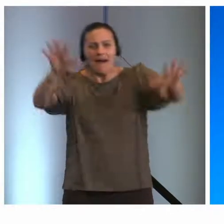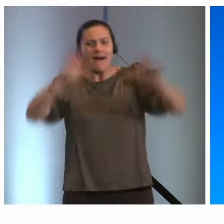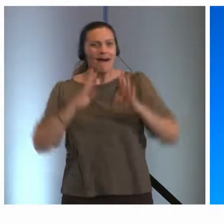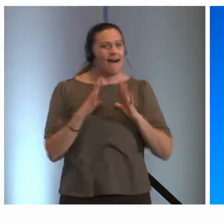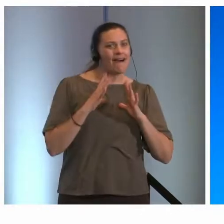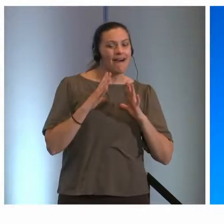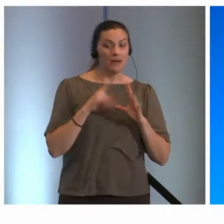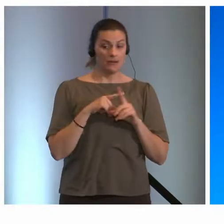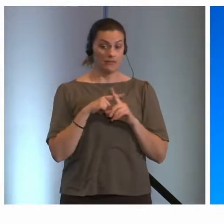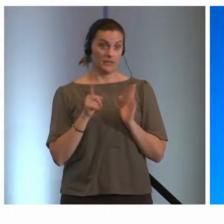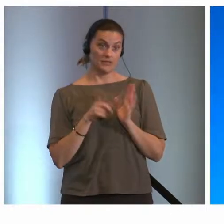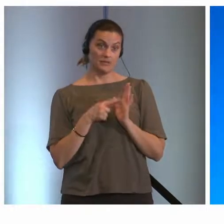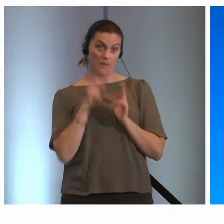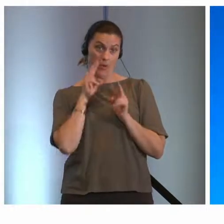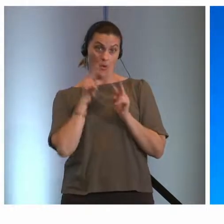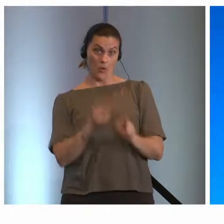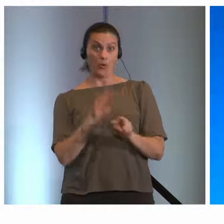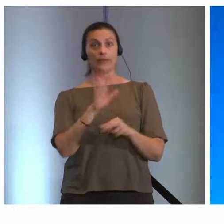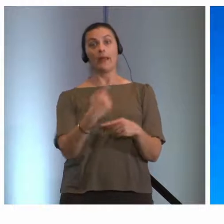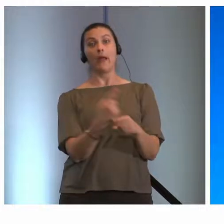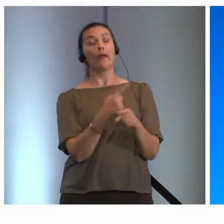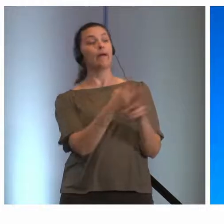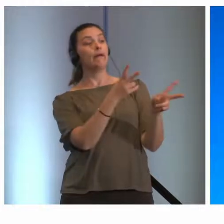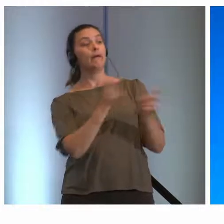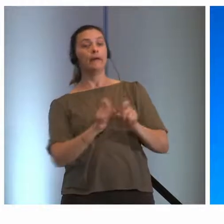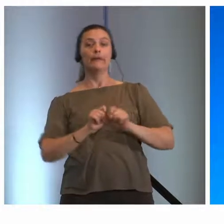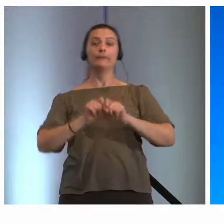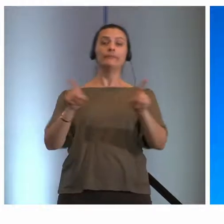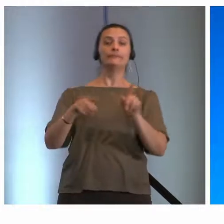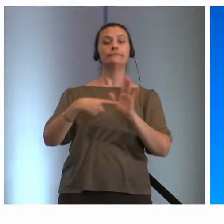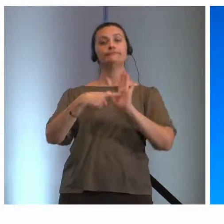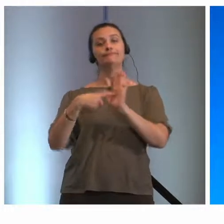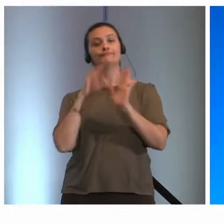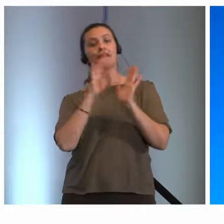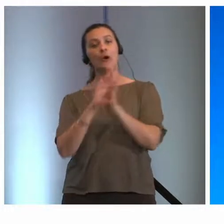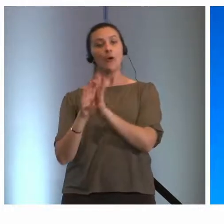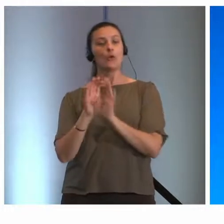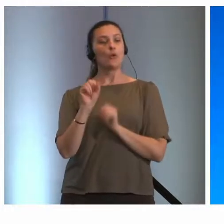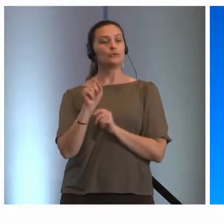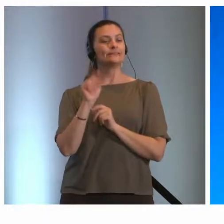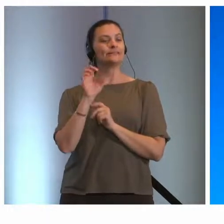Bring fun energy, make an impact.